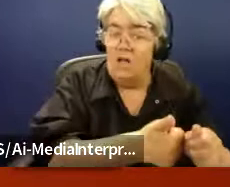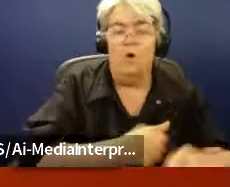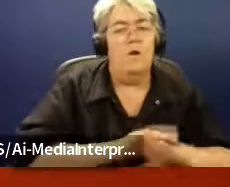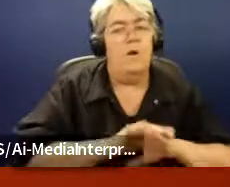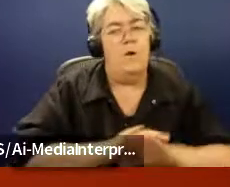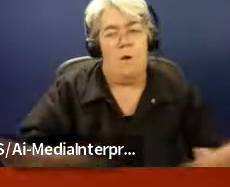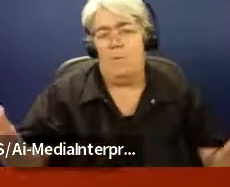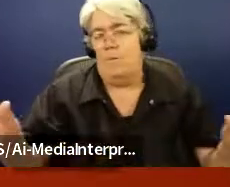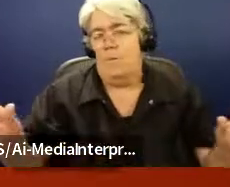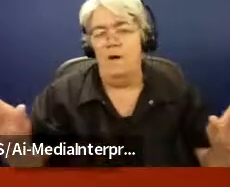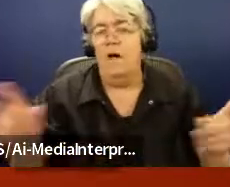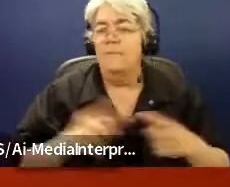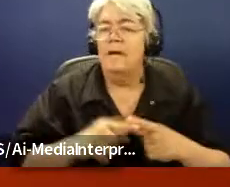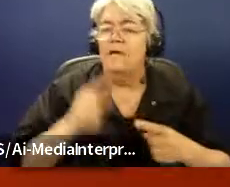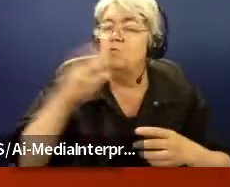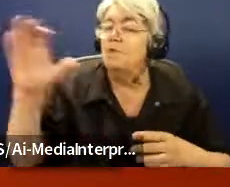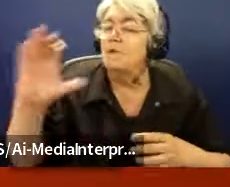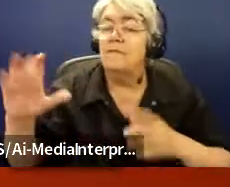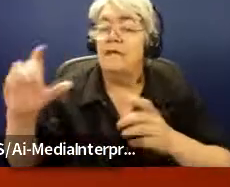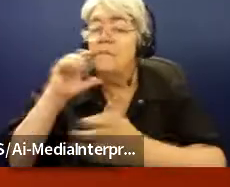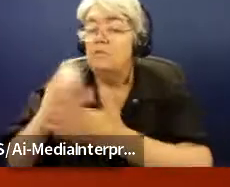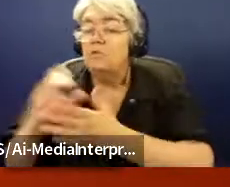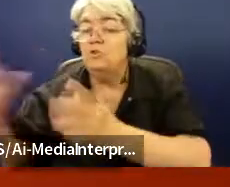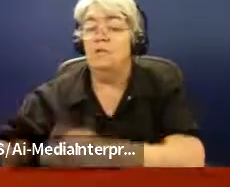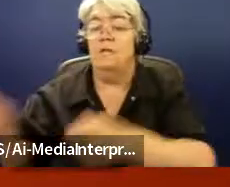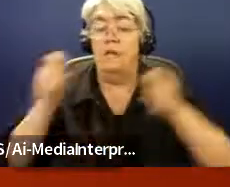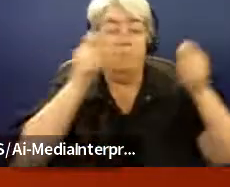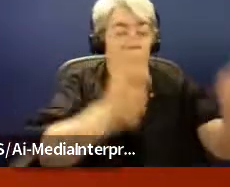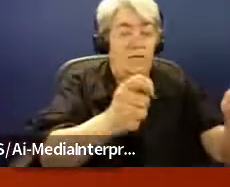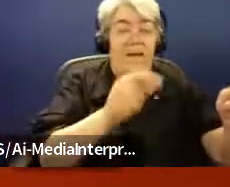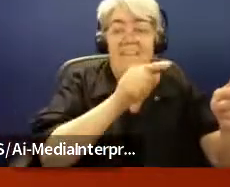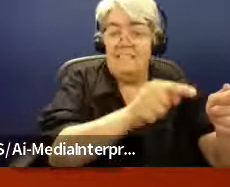You used to see that a lot on older websites where people